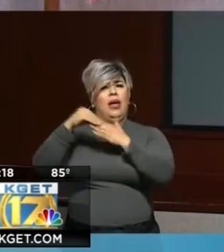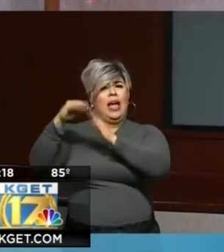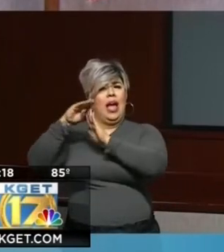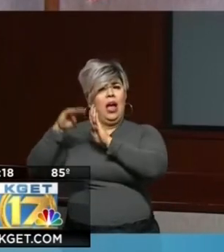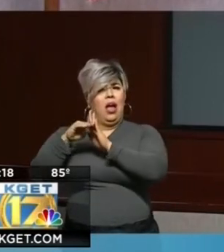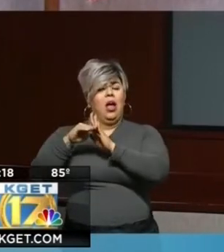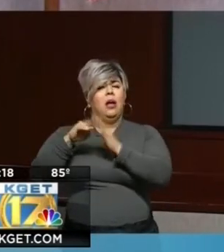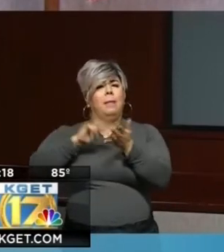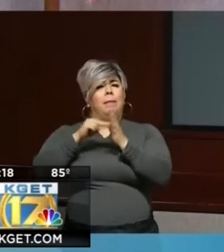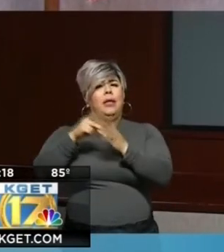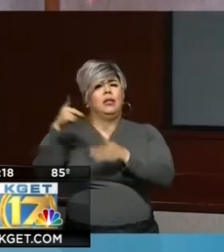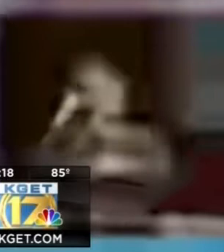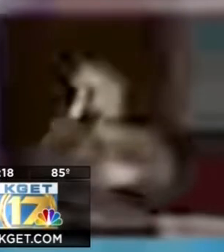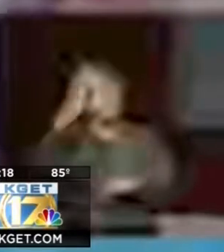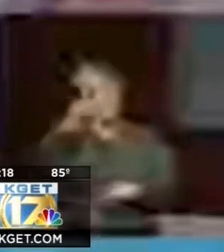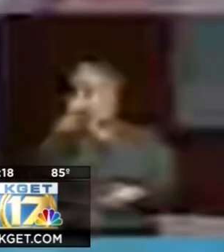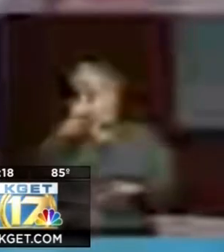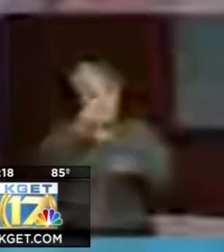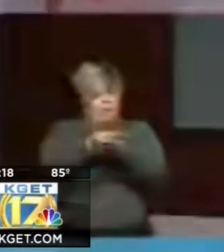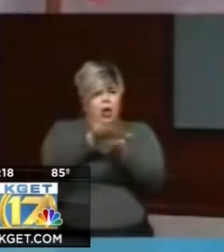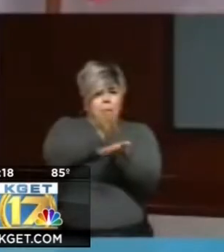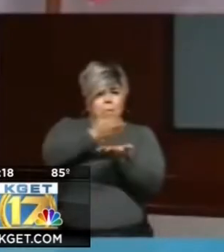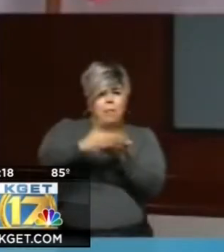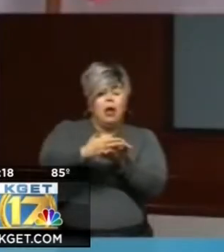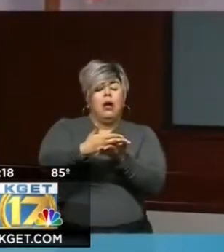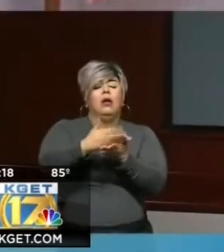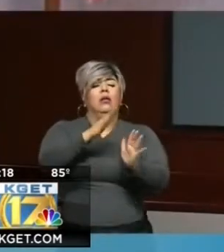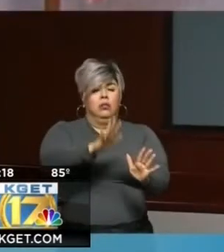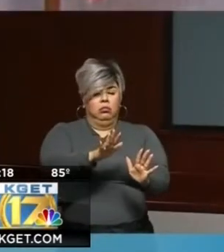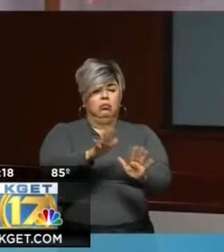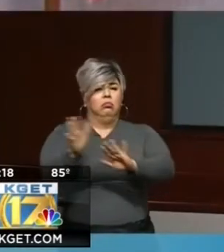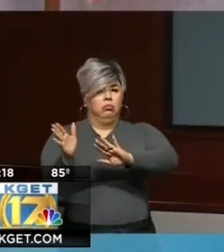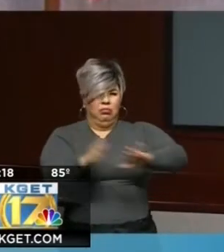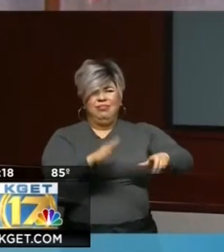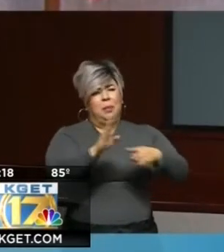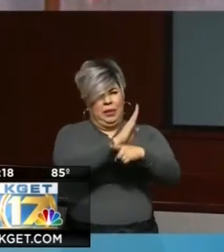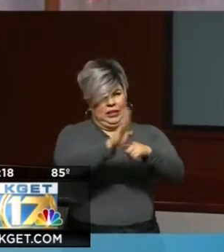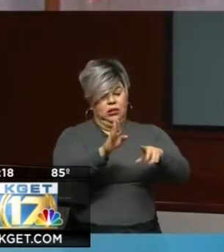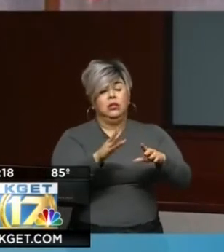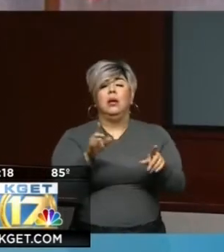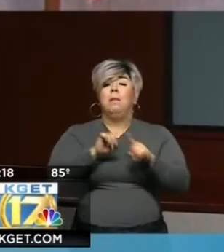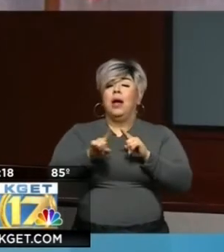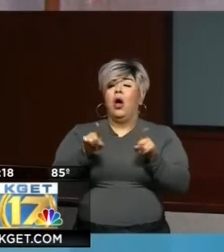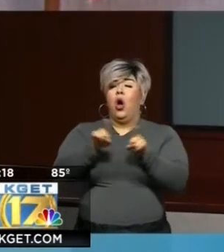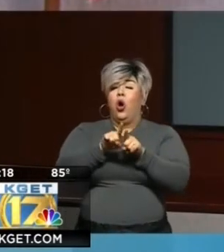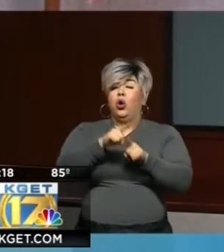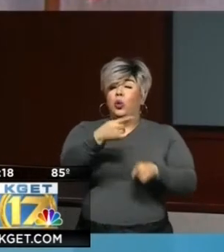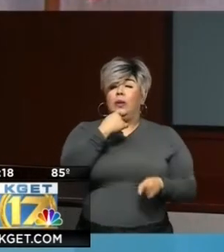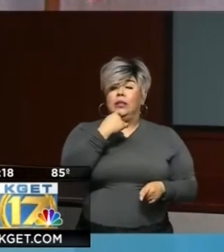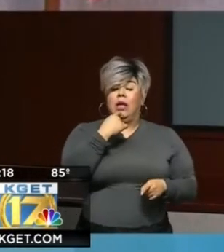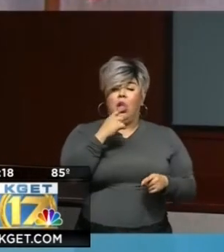CERTAIN COUNTIES THAT DON'T COMPLY WITH ORDERS. THAT'S -- THAT IS FOR BUSINESSES. BUT ALSO JUST GUIDANCE FROM THE